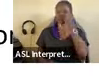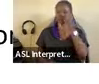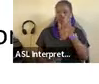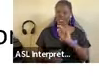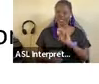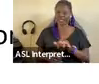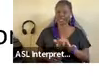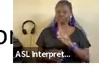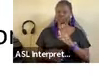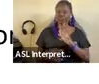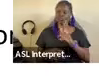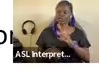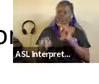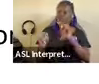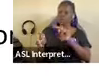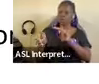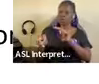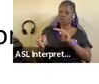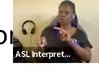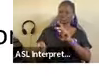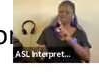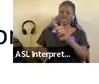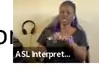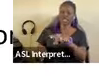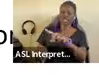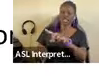them and to make sure they get connected to the care that they need.